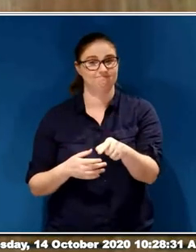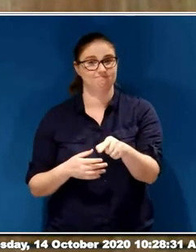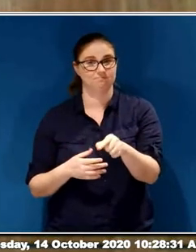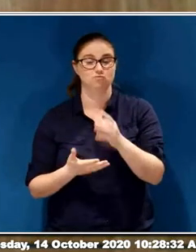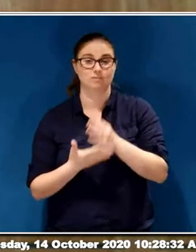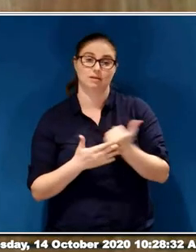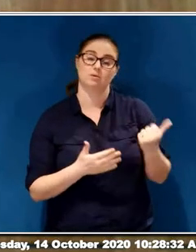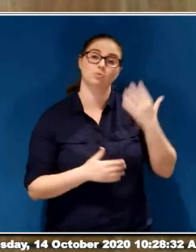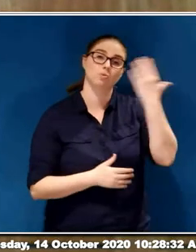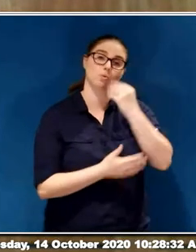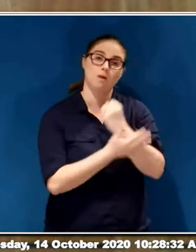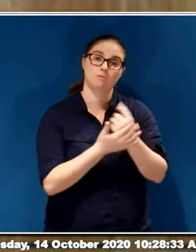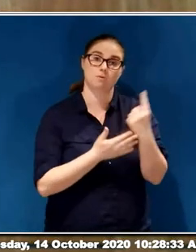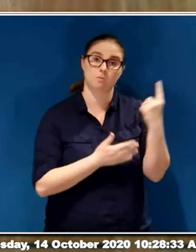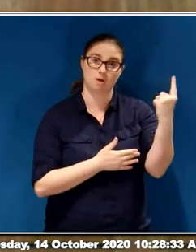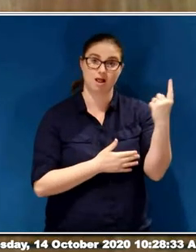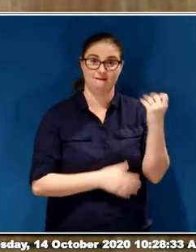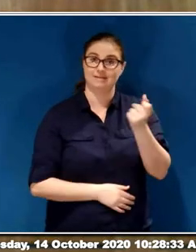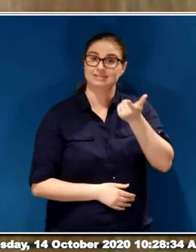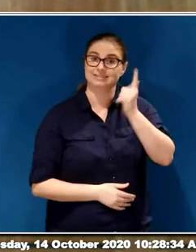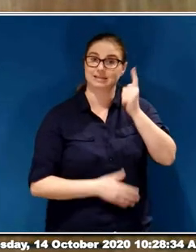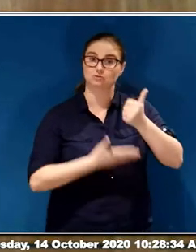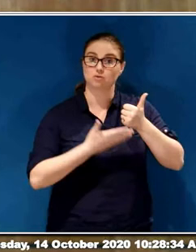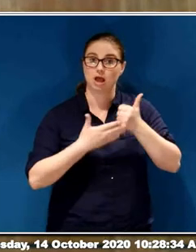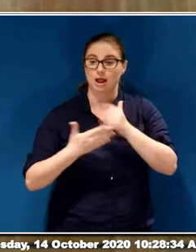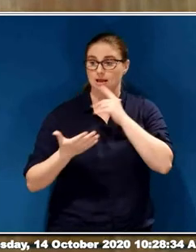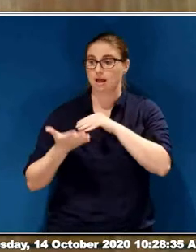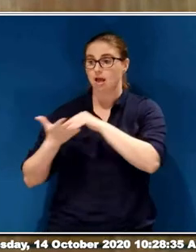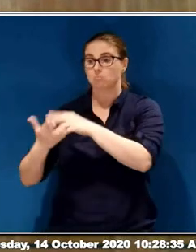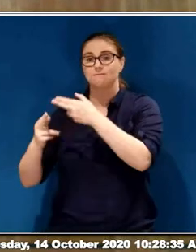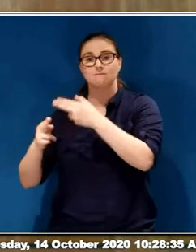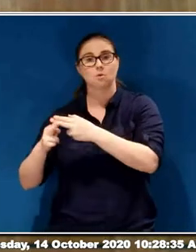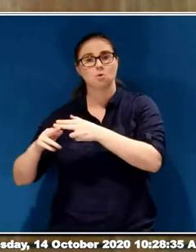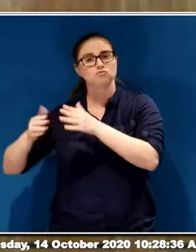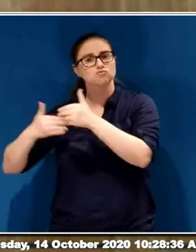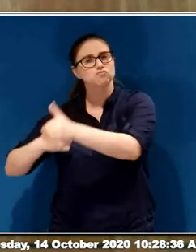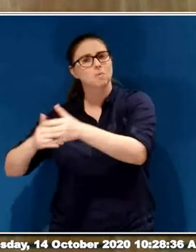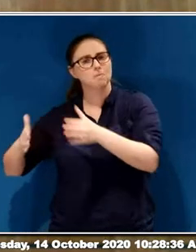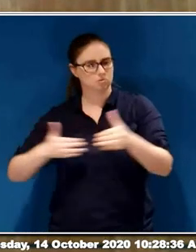He had teacher’s aides that were able to assist him within mainstream classes.